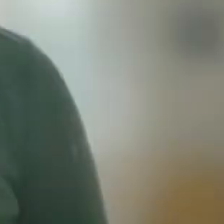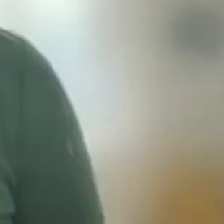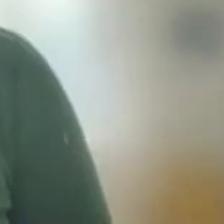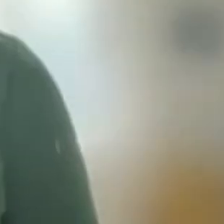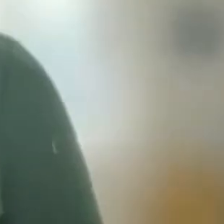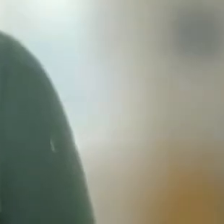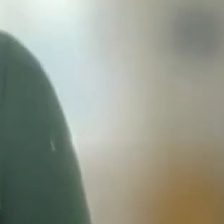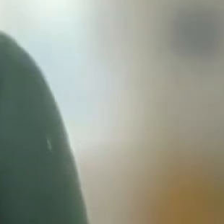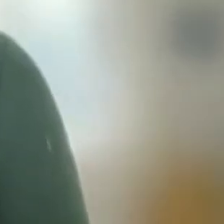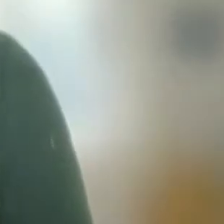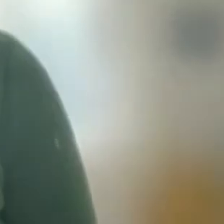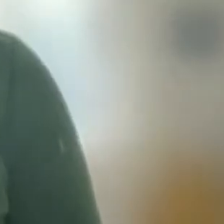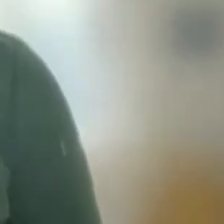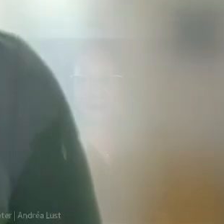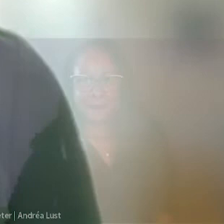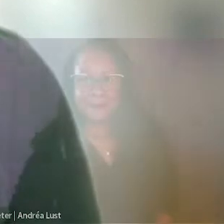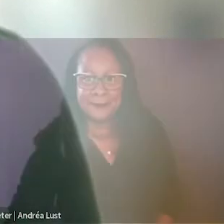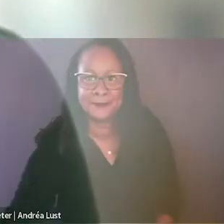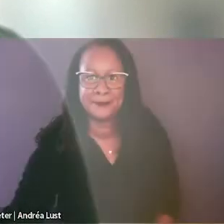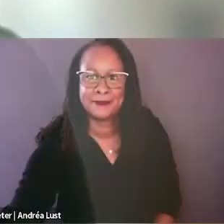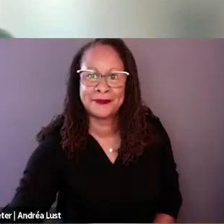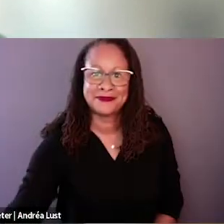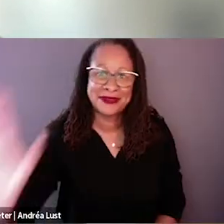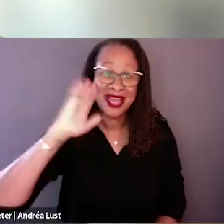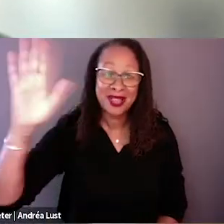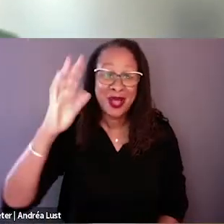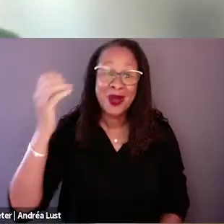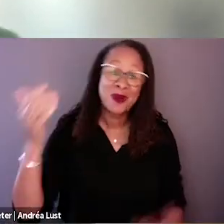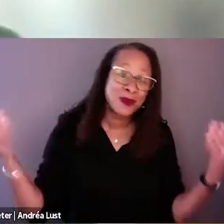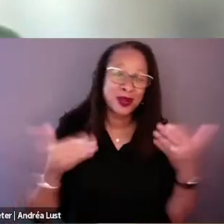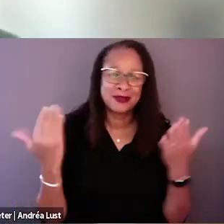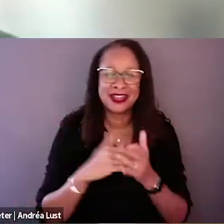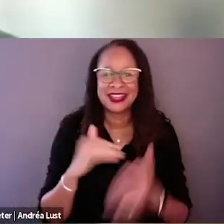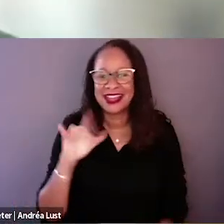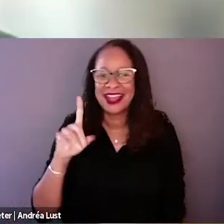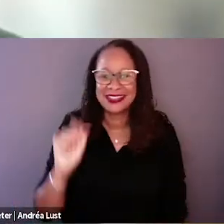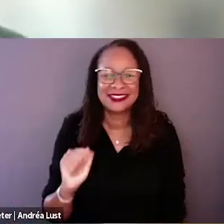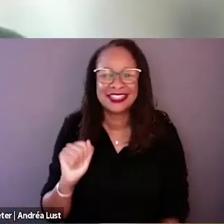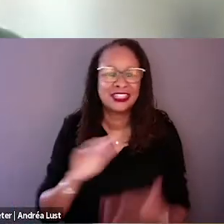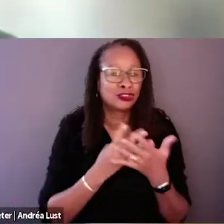Ella: hello, I'm Ella .